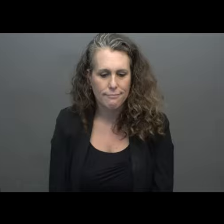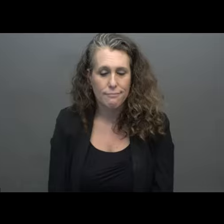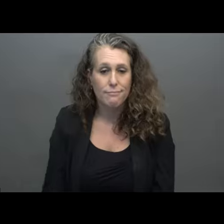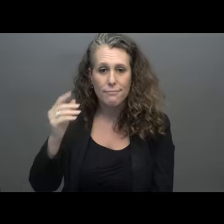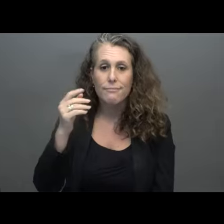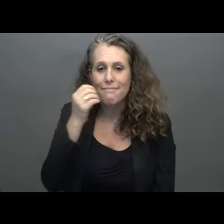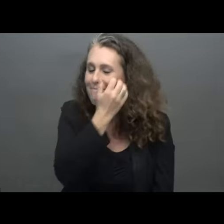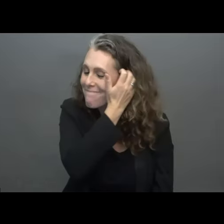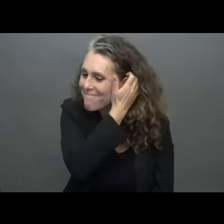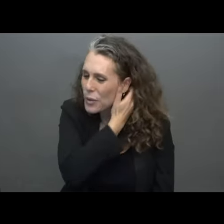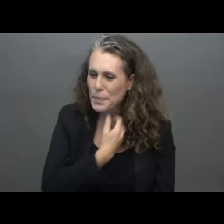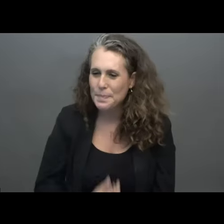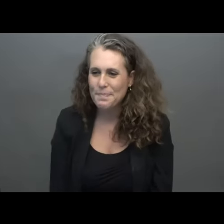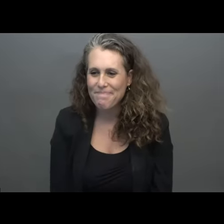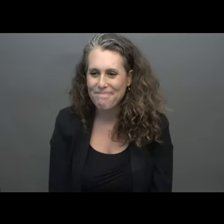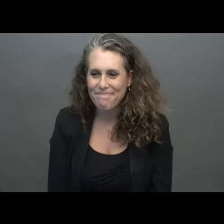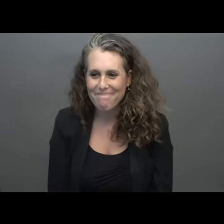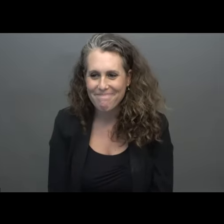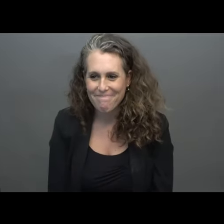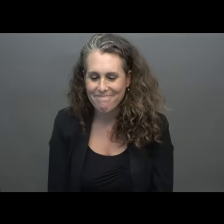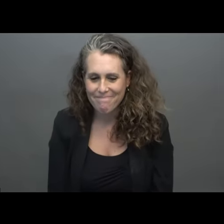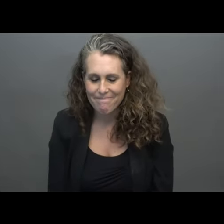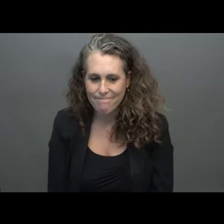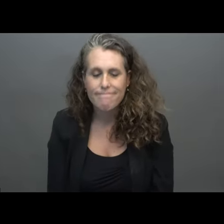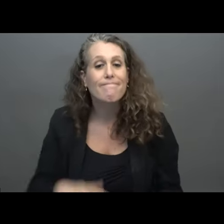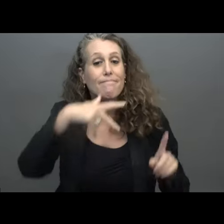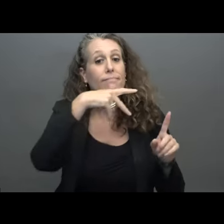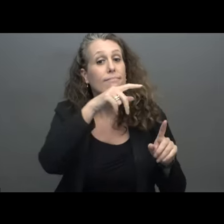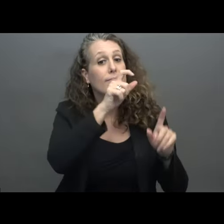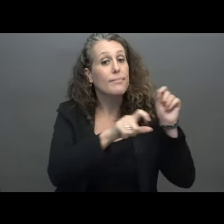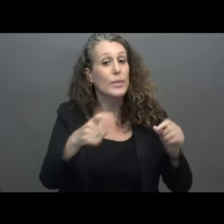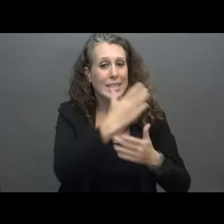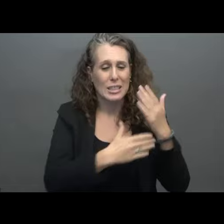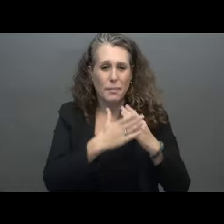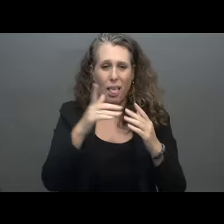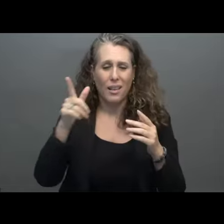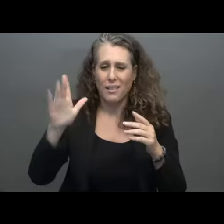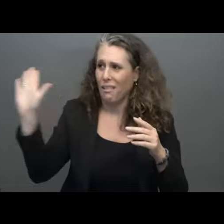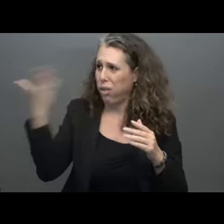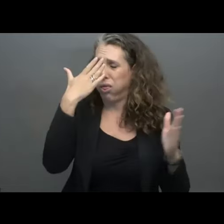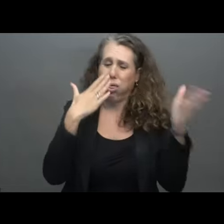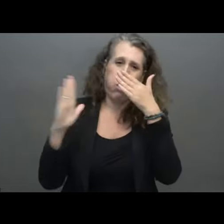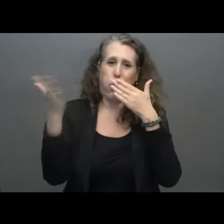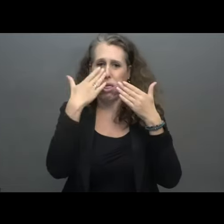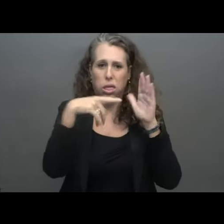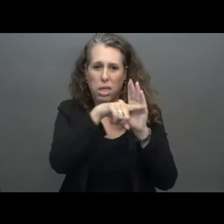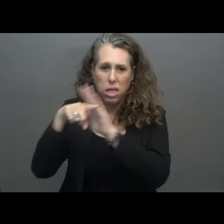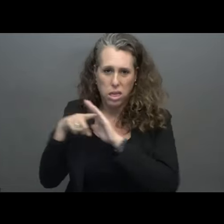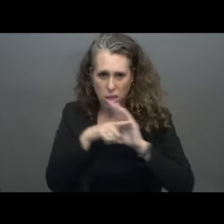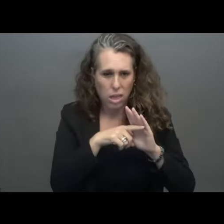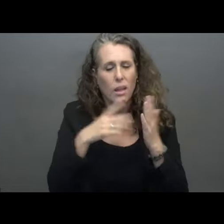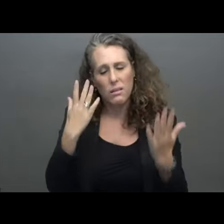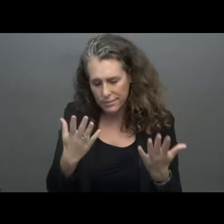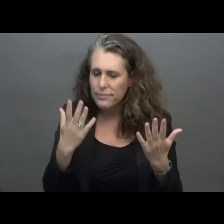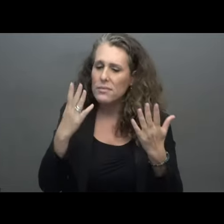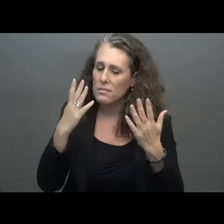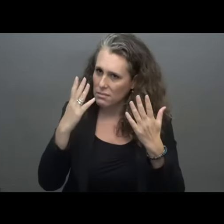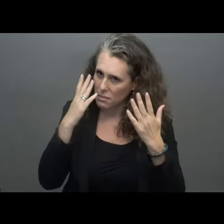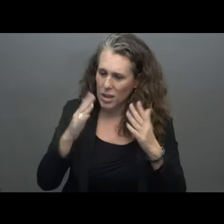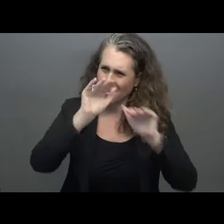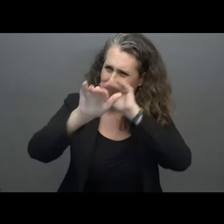16:13:47 Well I don't commit them to this year. So, I'm a fan of non